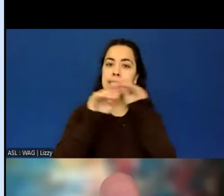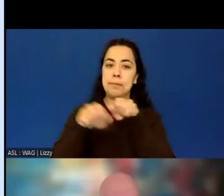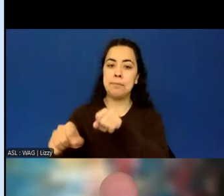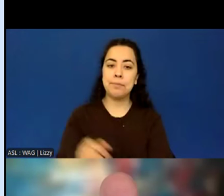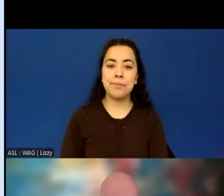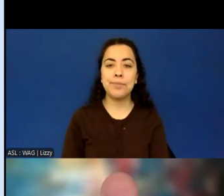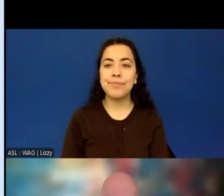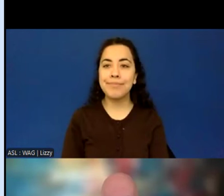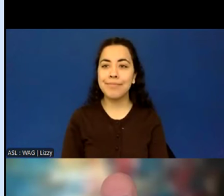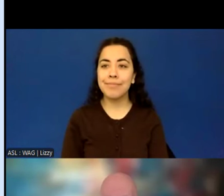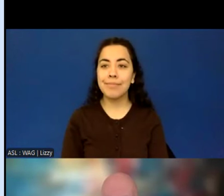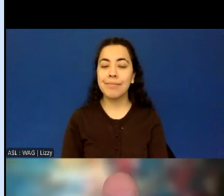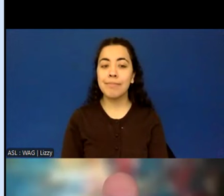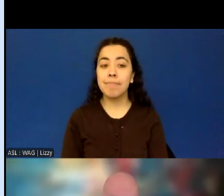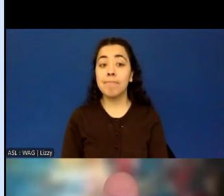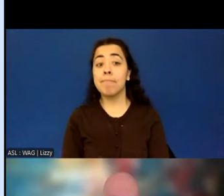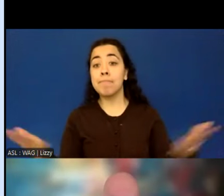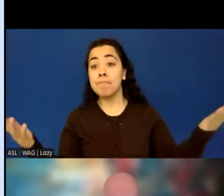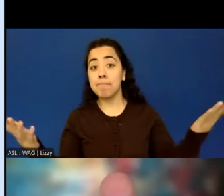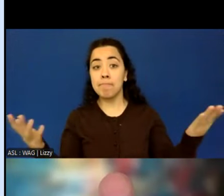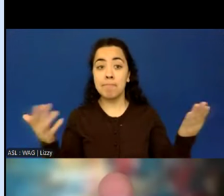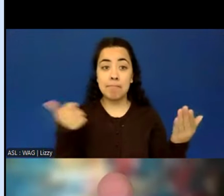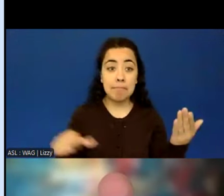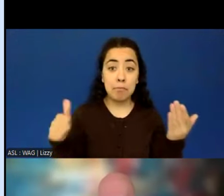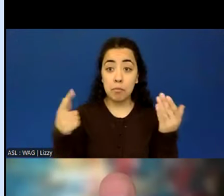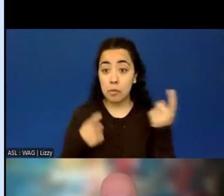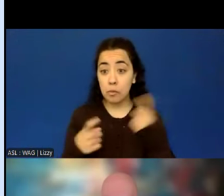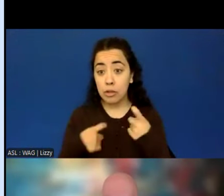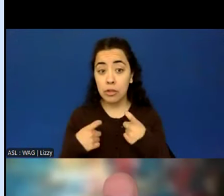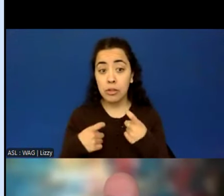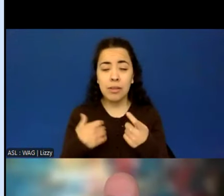And with that, we are happy to take questions. We have also got our email on the screen. We